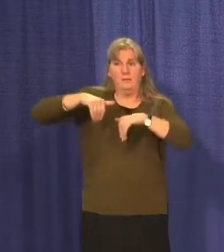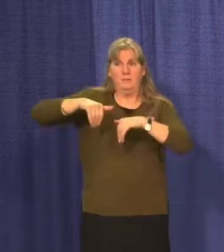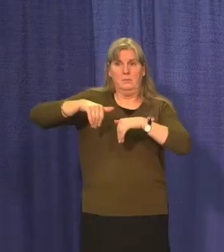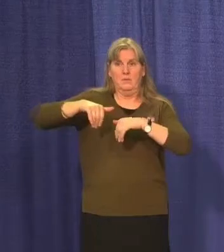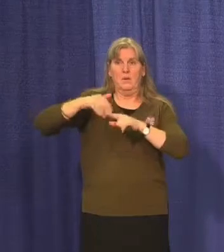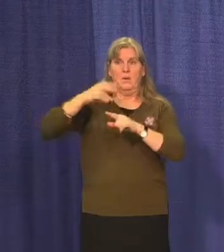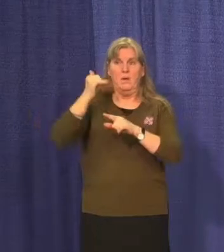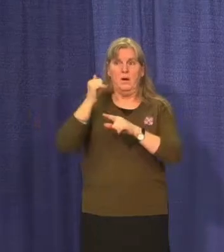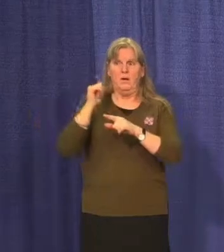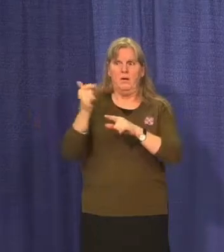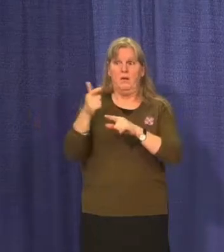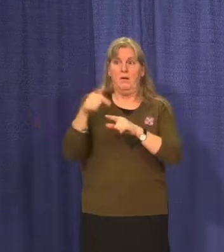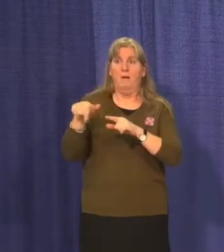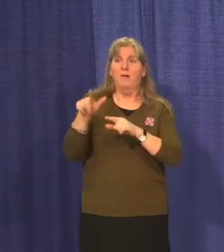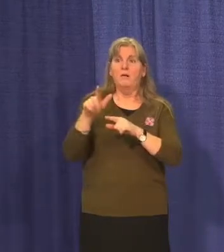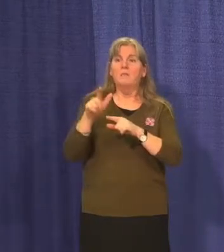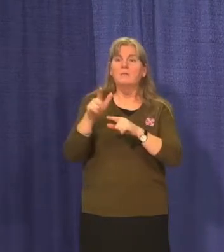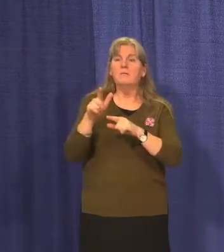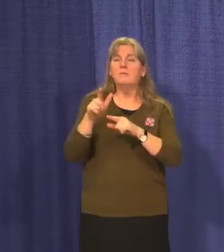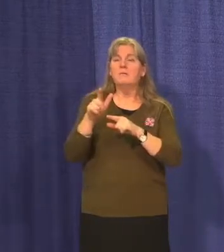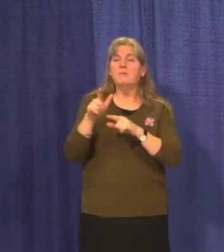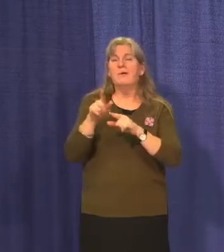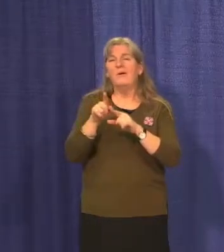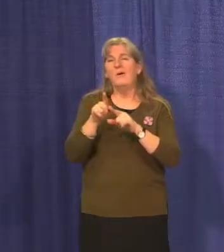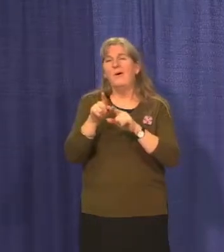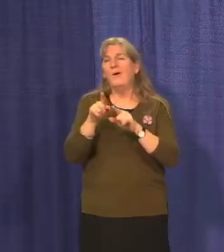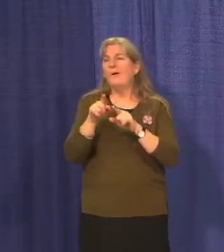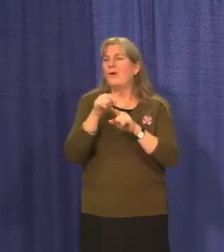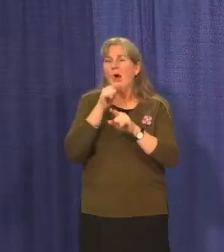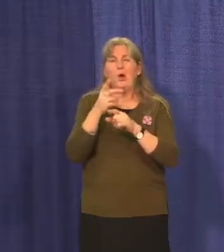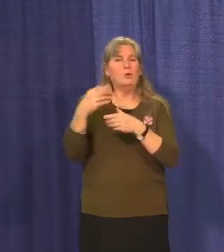able to include all of those including people with underlying